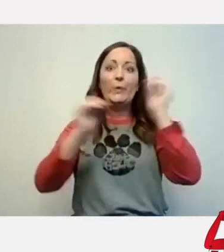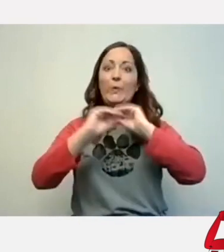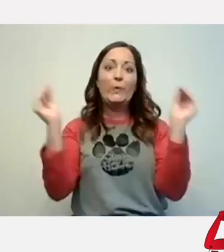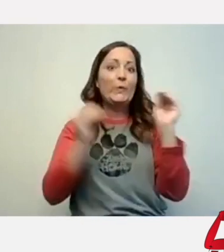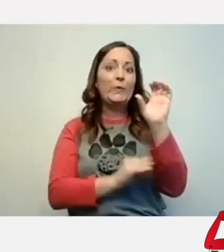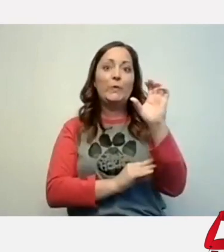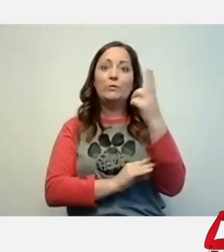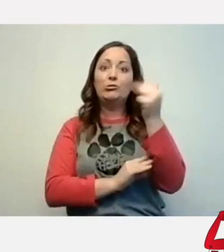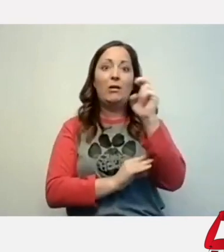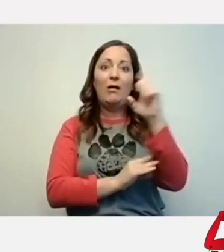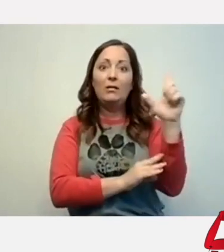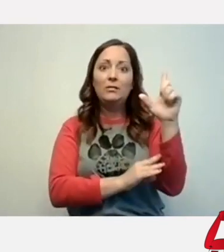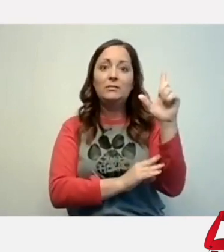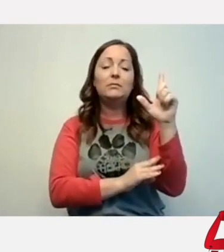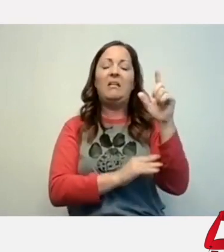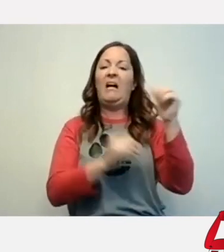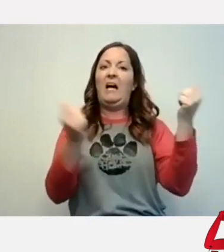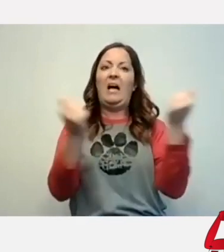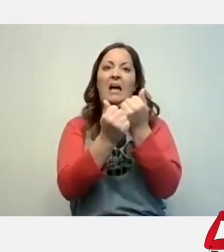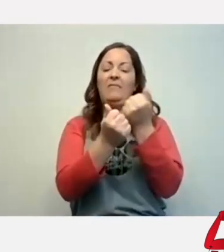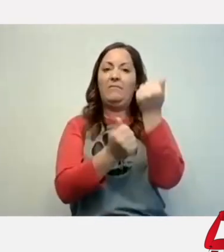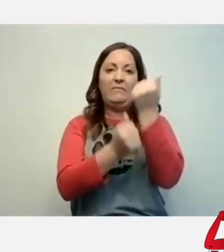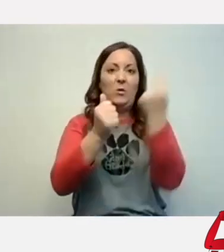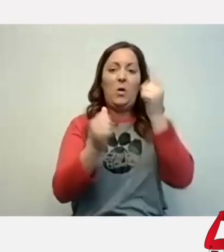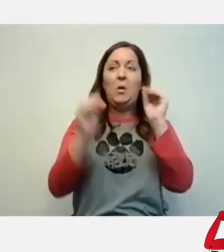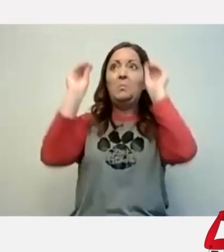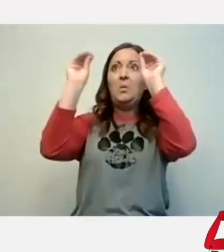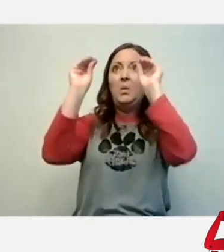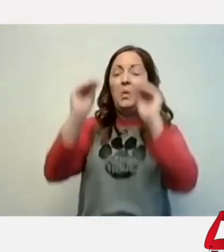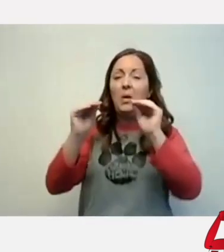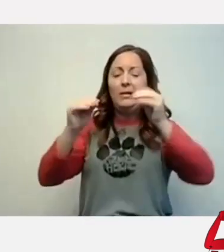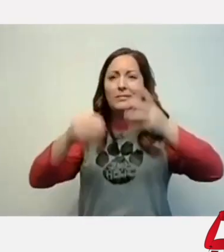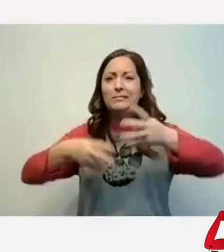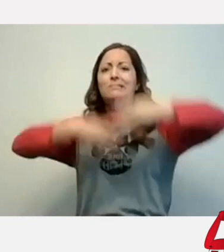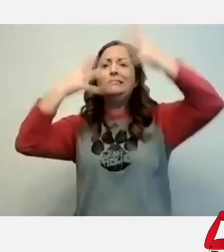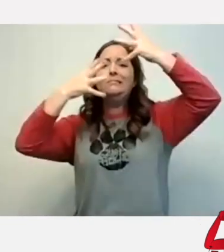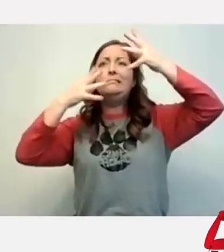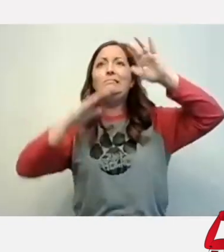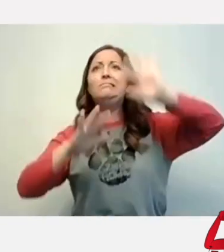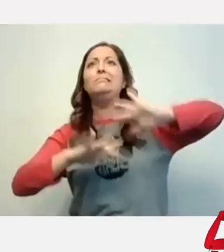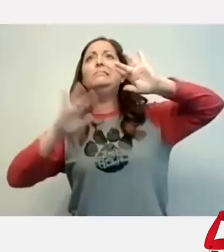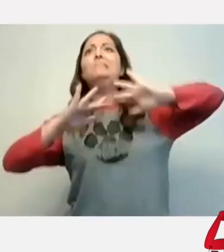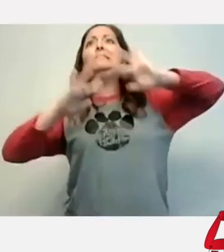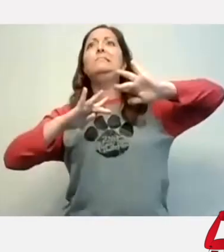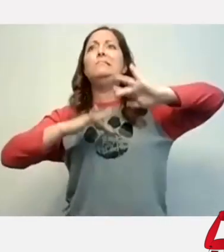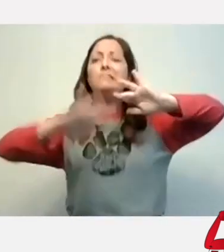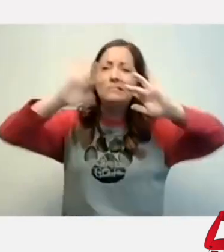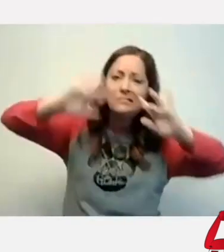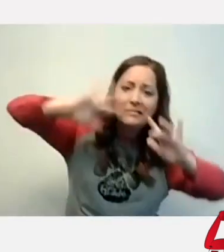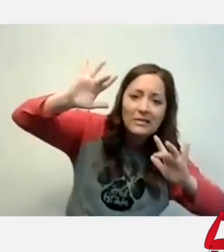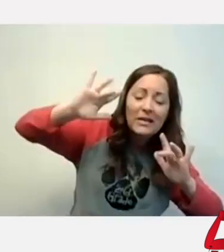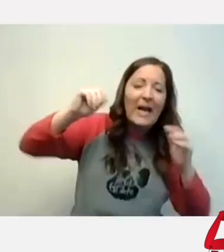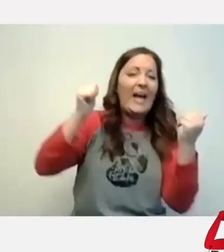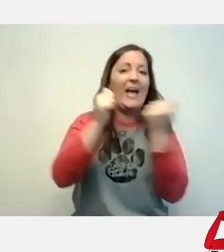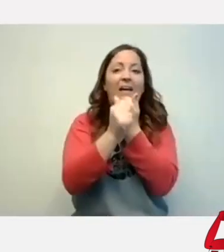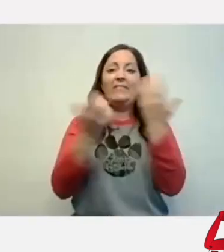In the first two weeks we didn't have these channels set up and everyone put everything in the same channel,